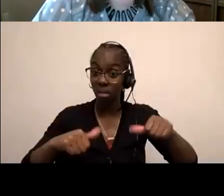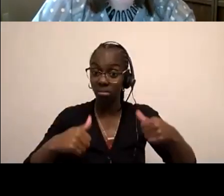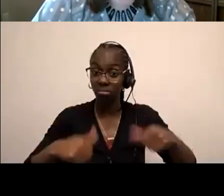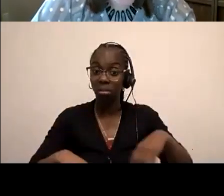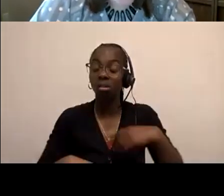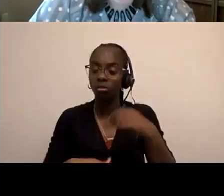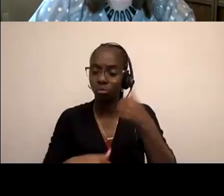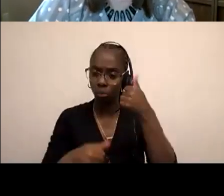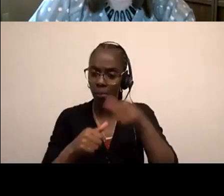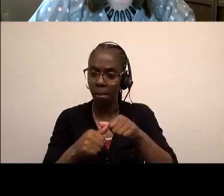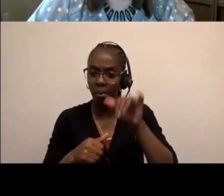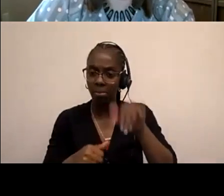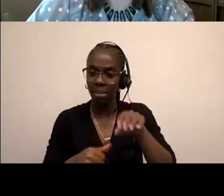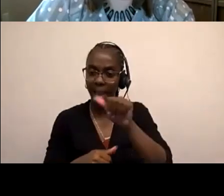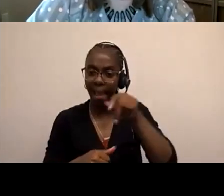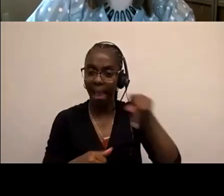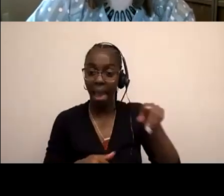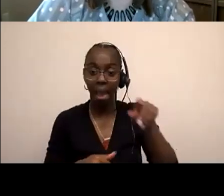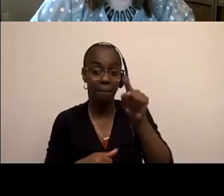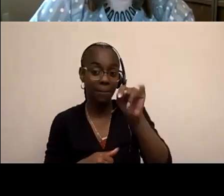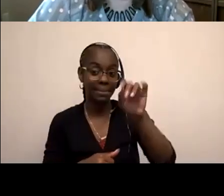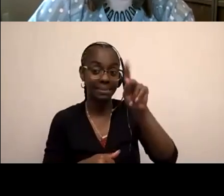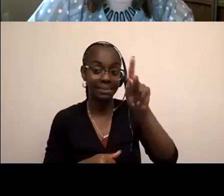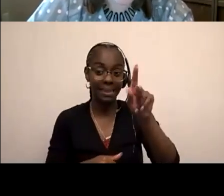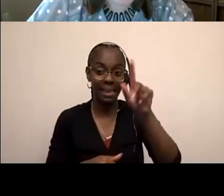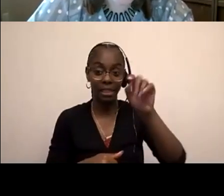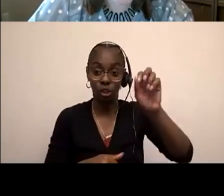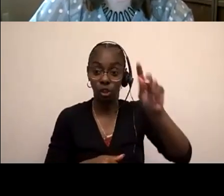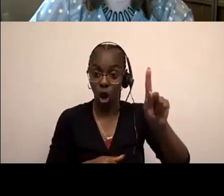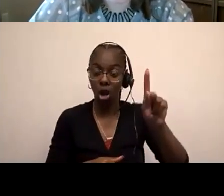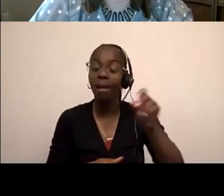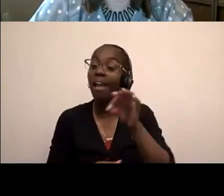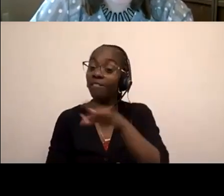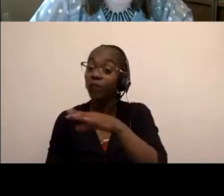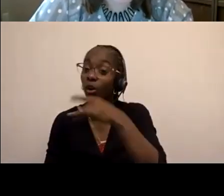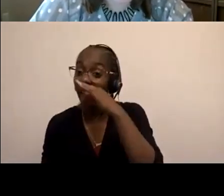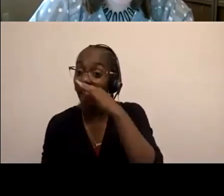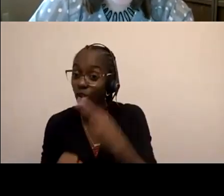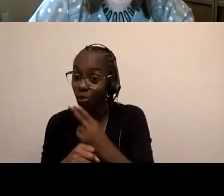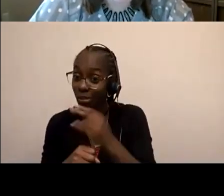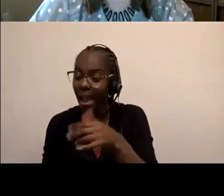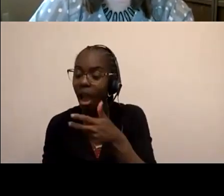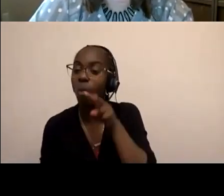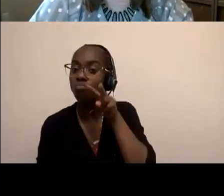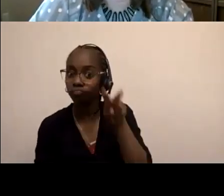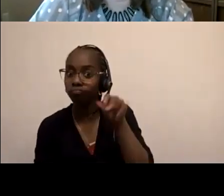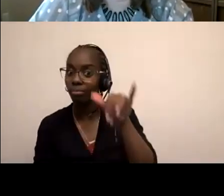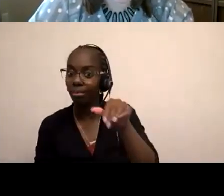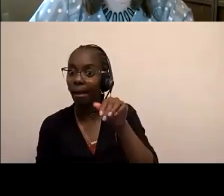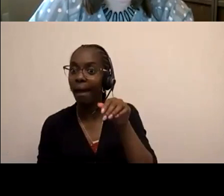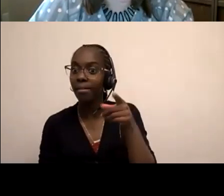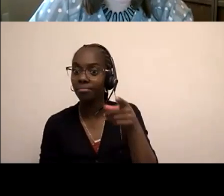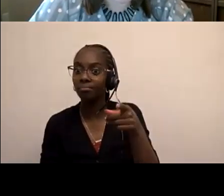TIC TOK, I RECOMMEND IF KIDS USING IT YOU GO AND VIEW THIS. THERE'S FREE RESOURCE THAT COMES WITH IT